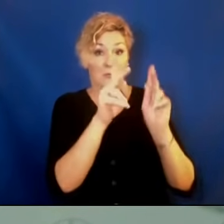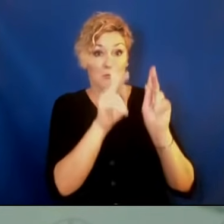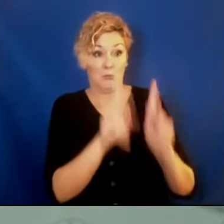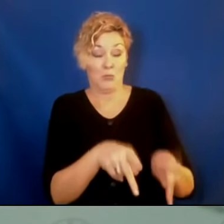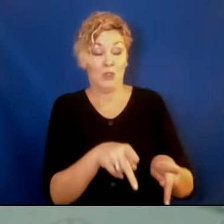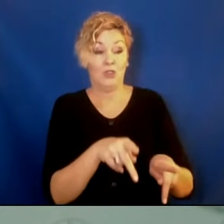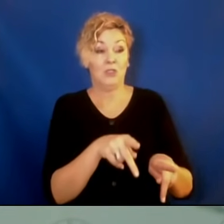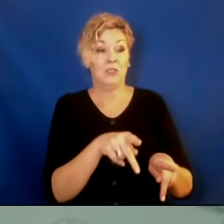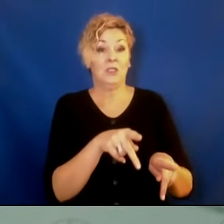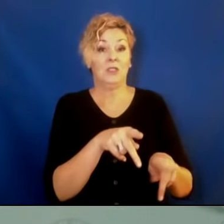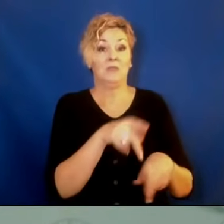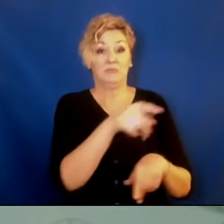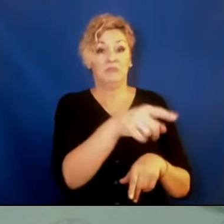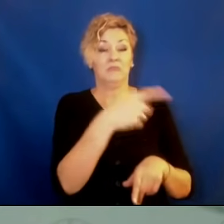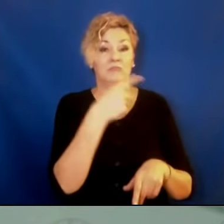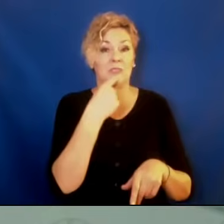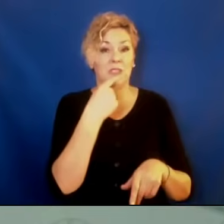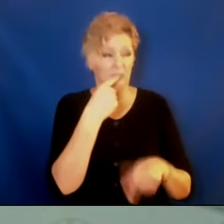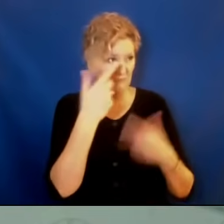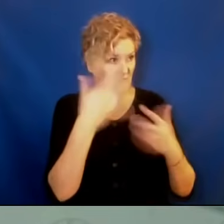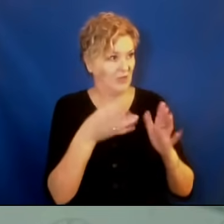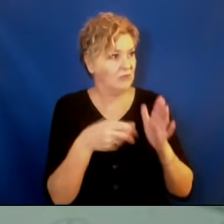safety protocols on BC transit